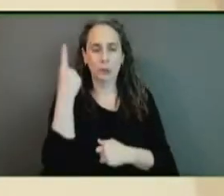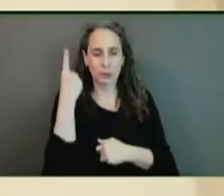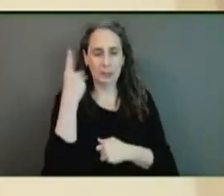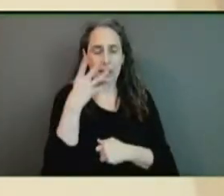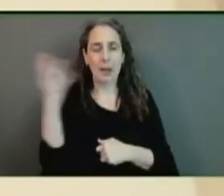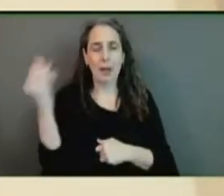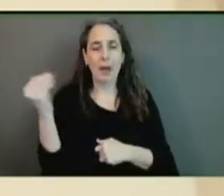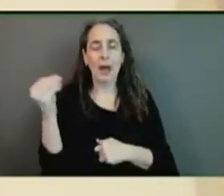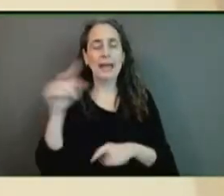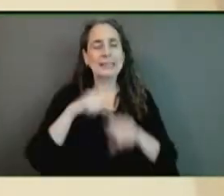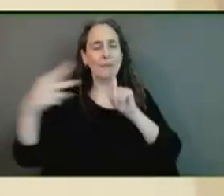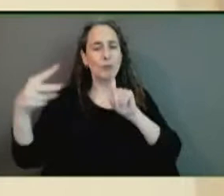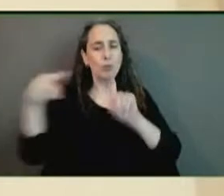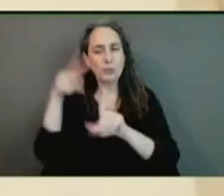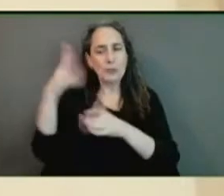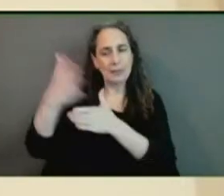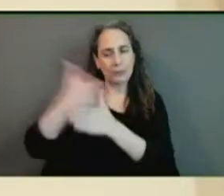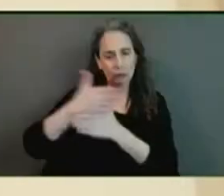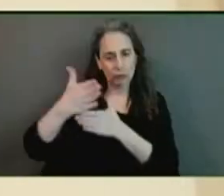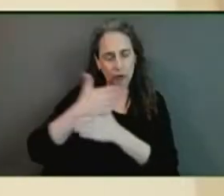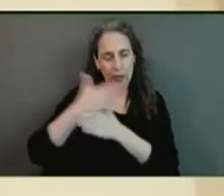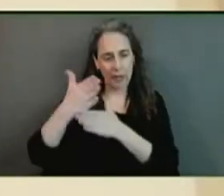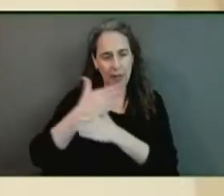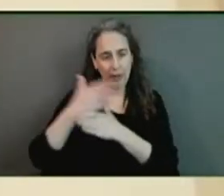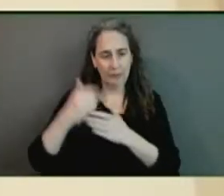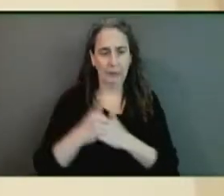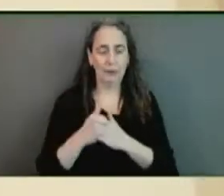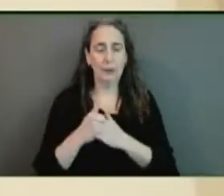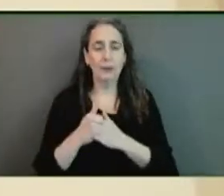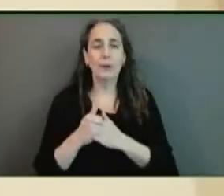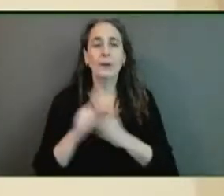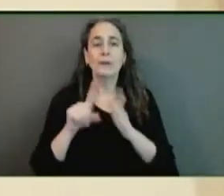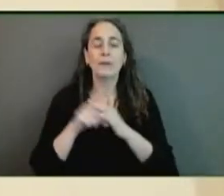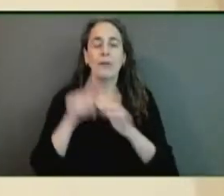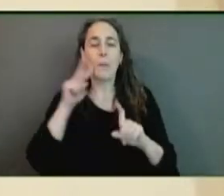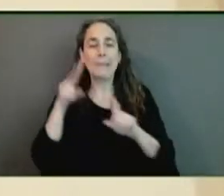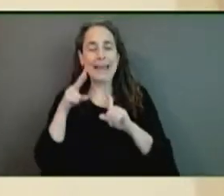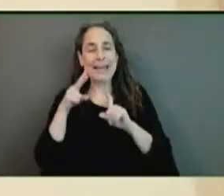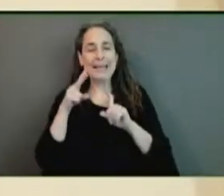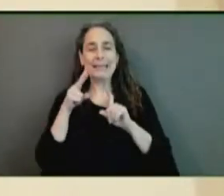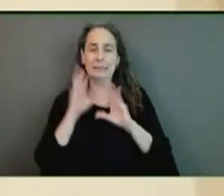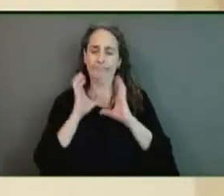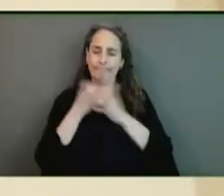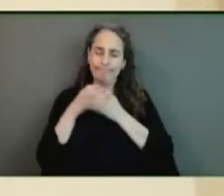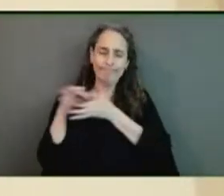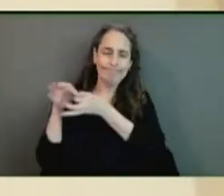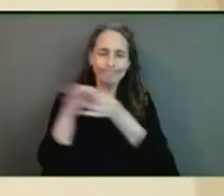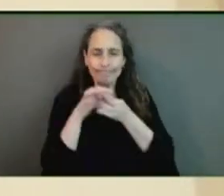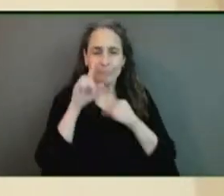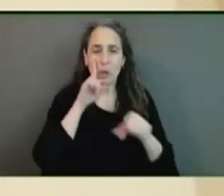listen to understand. And share